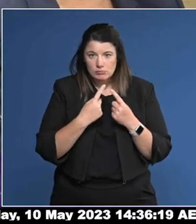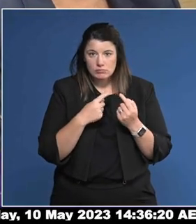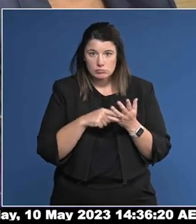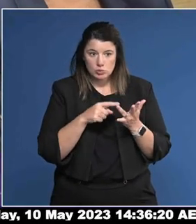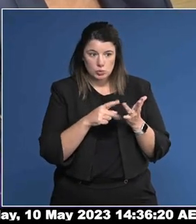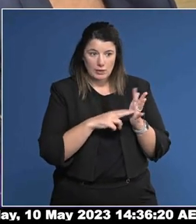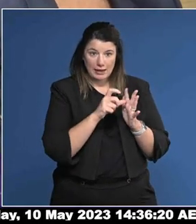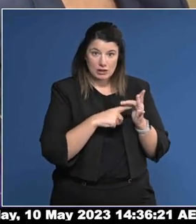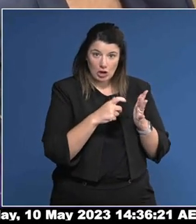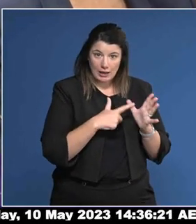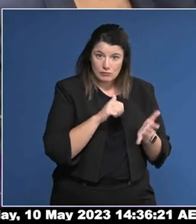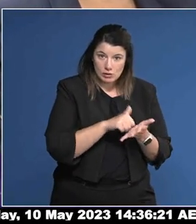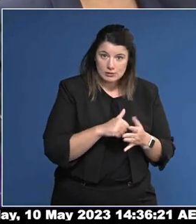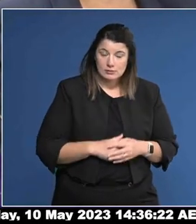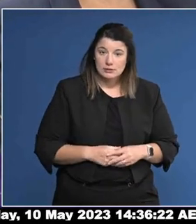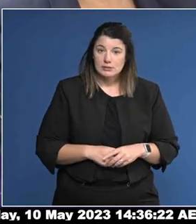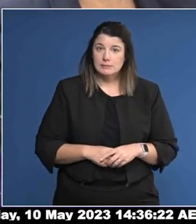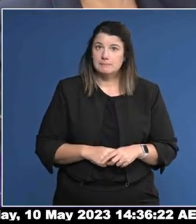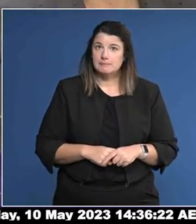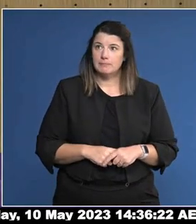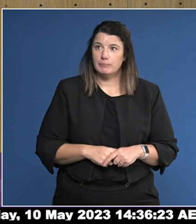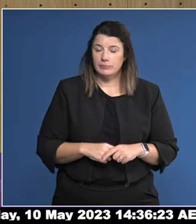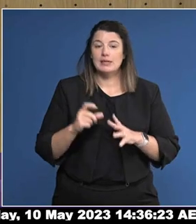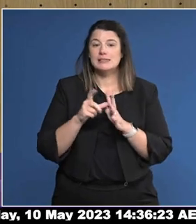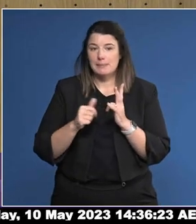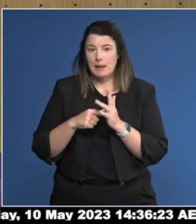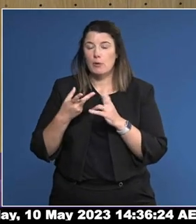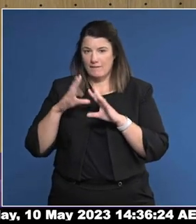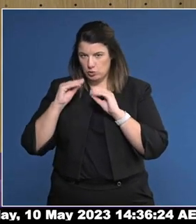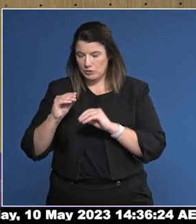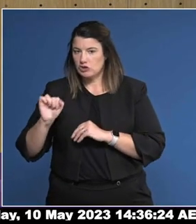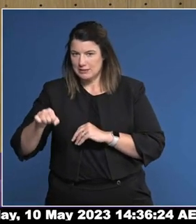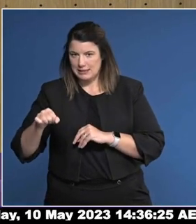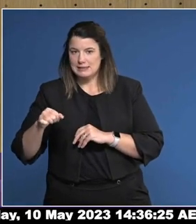Is that right? MS BULLEN: The Department of Education, yes. There was a number of departments, yes.